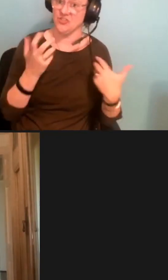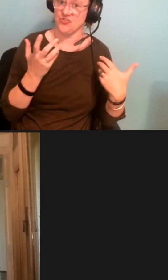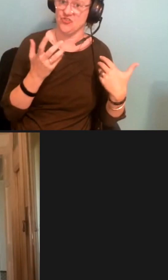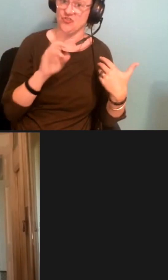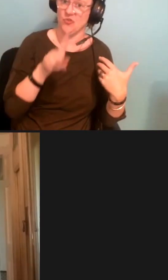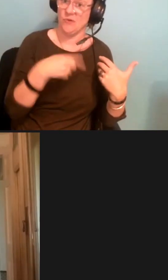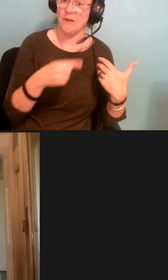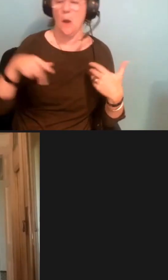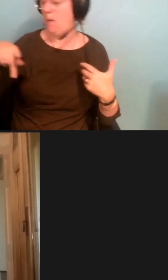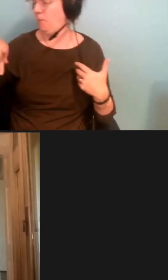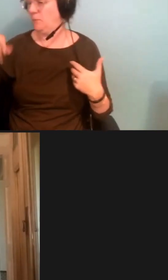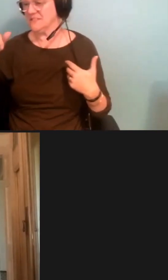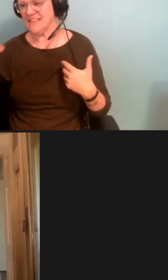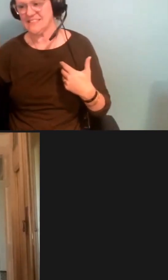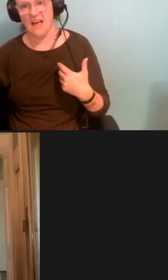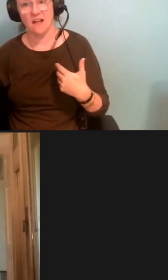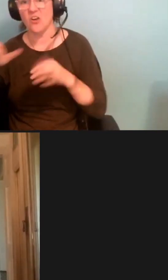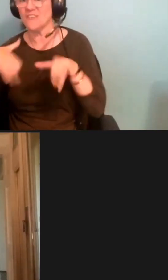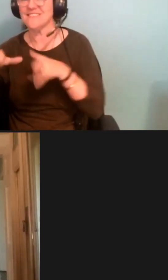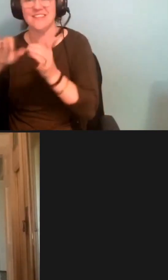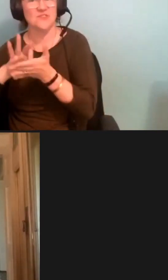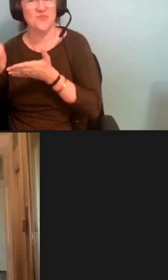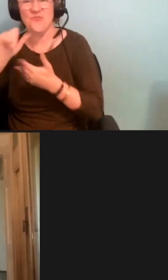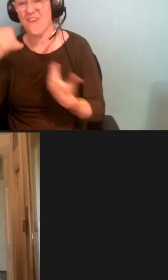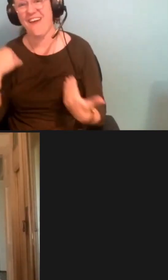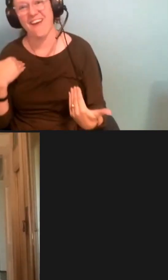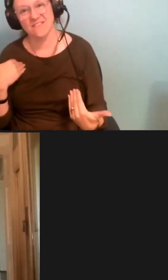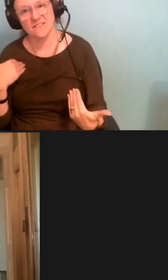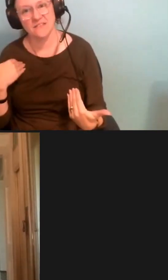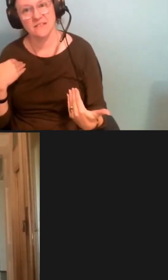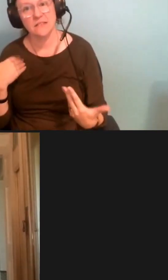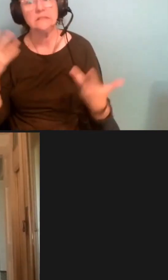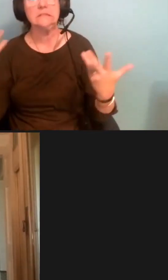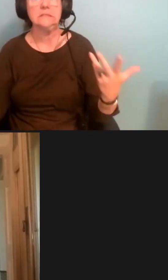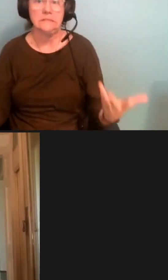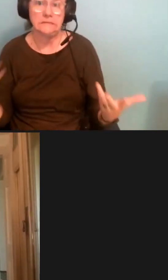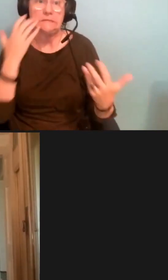or standard scores so I guess it's a little bit of a baby with the bath water